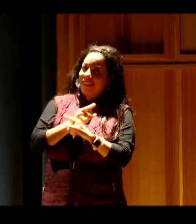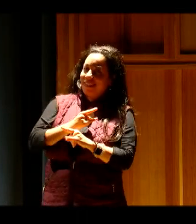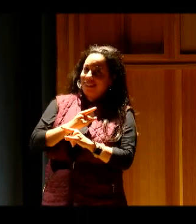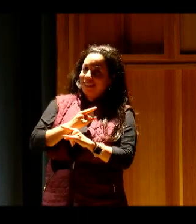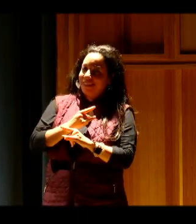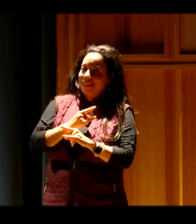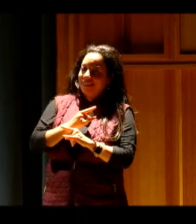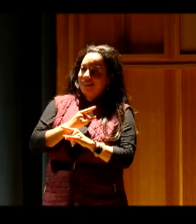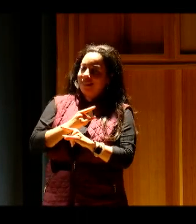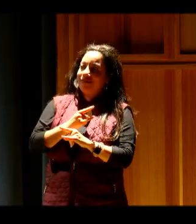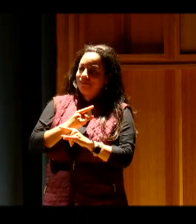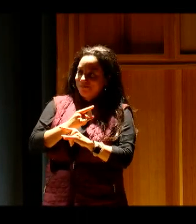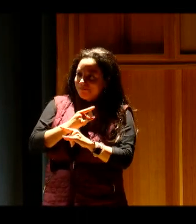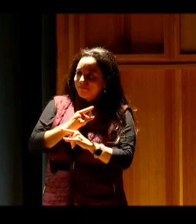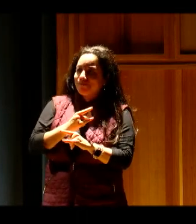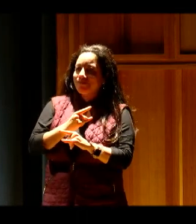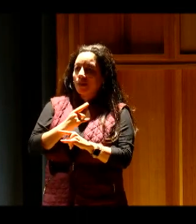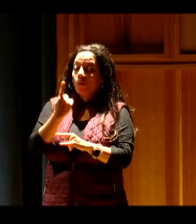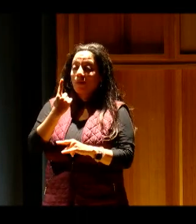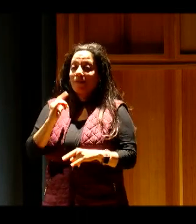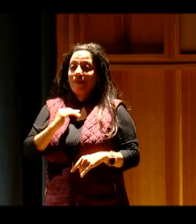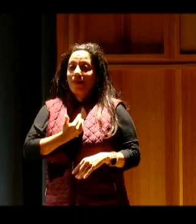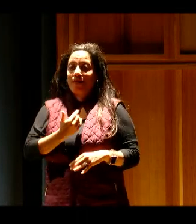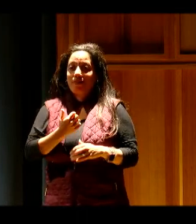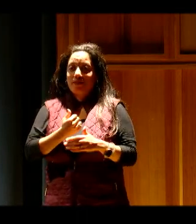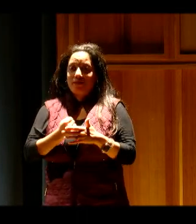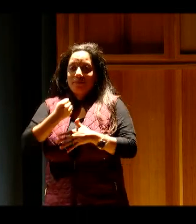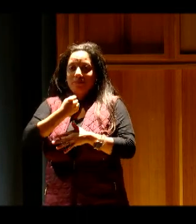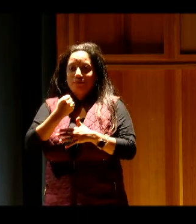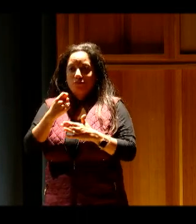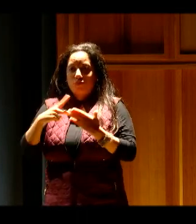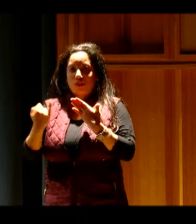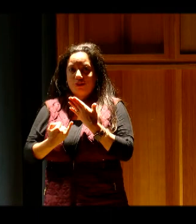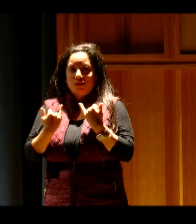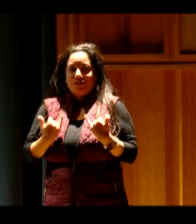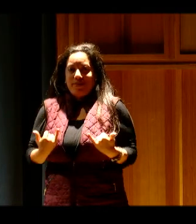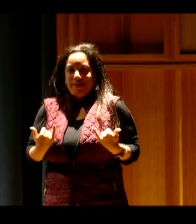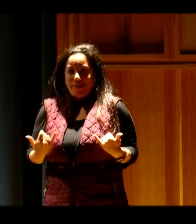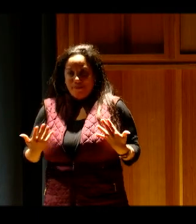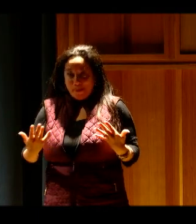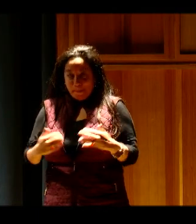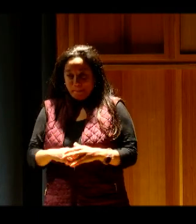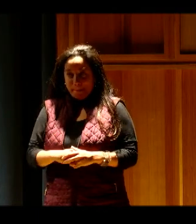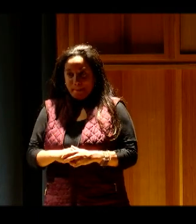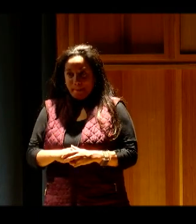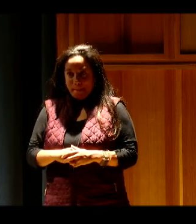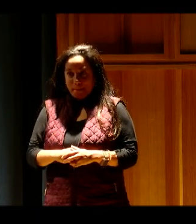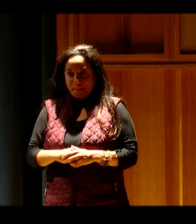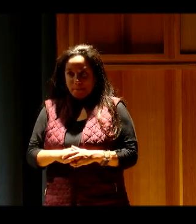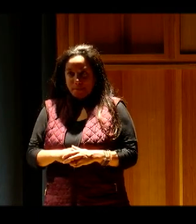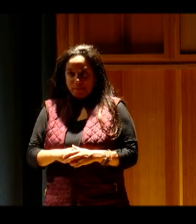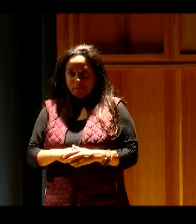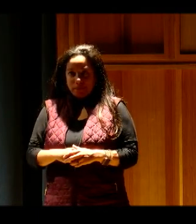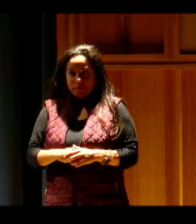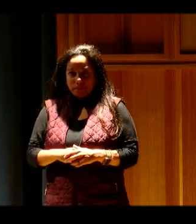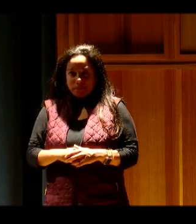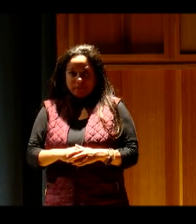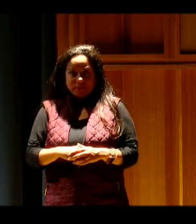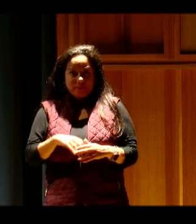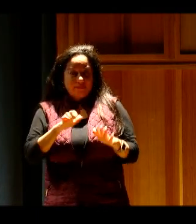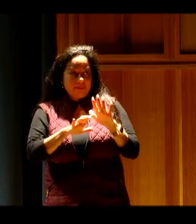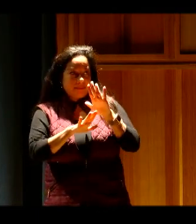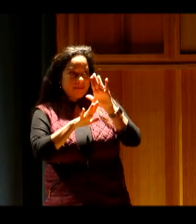indeed one of our principle projects here today is to transcend the exceptionality of the presentations